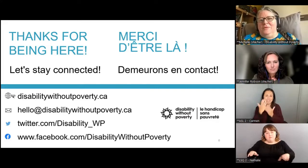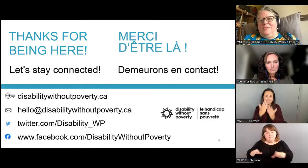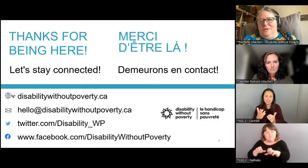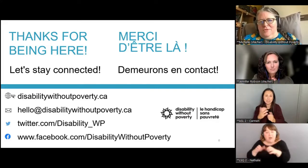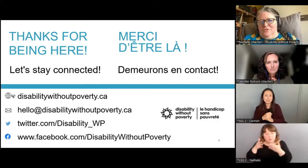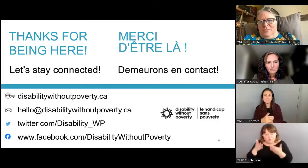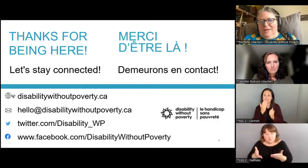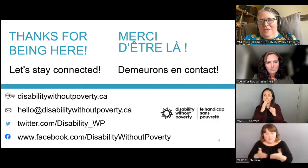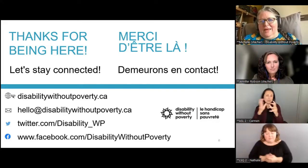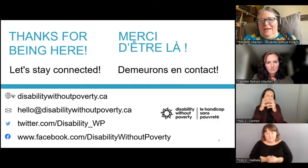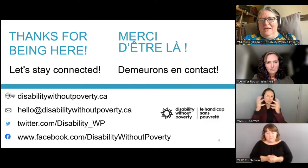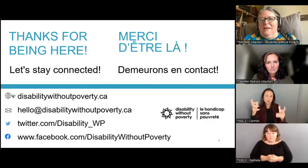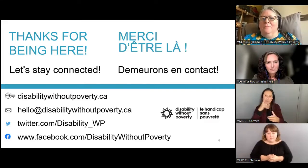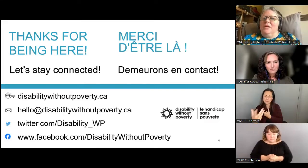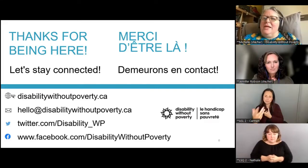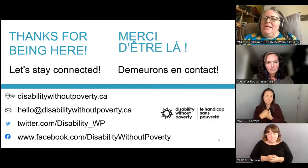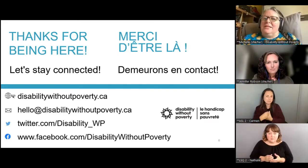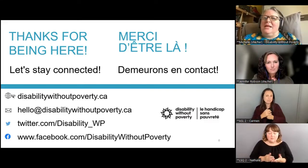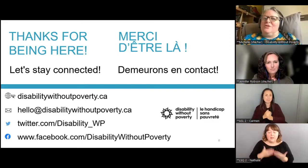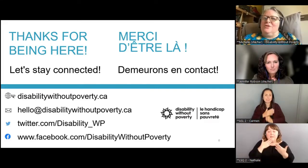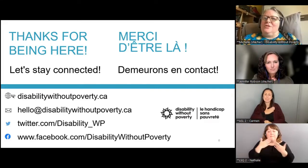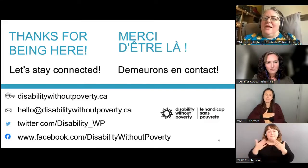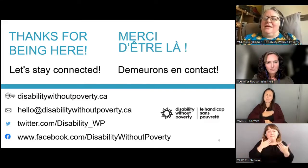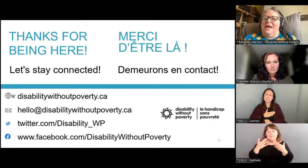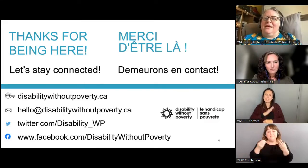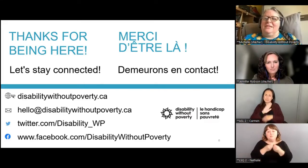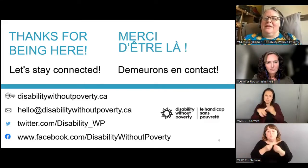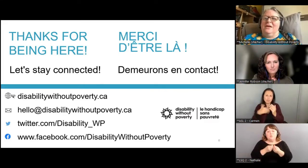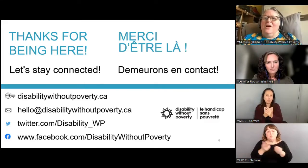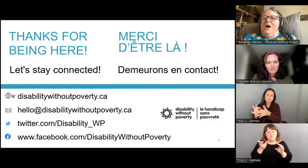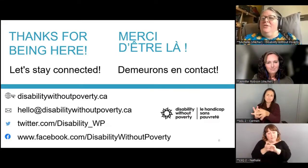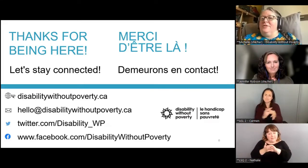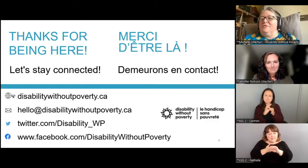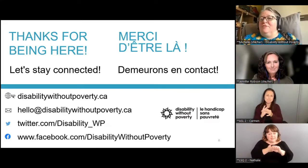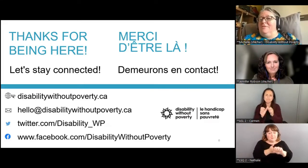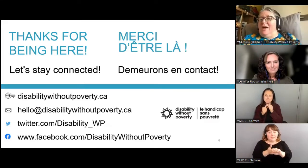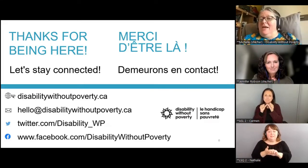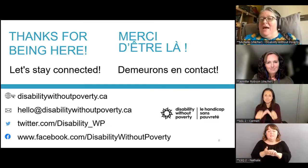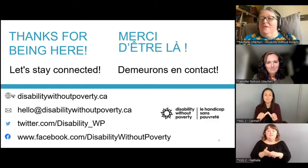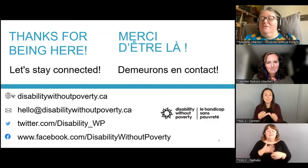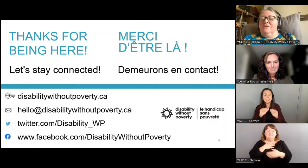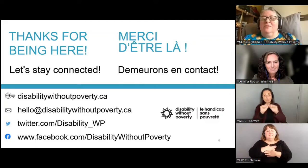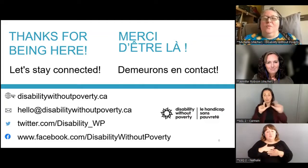THANK YOU SO MUCH FOR BEING HERE. PLEASE LET'S ALL STAY CONNECTED. ON THE SCREEN RIGHT NOW,